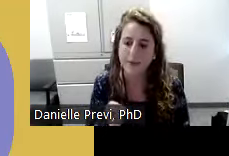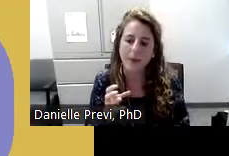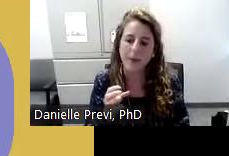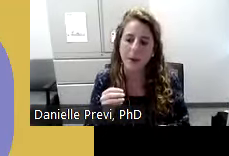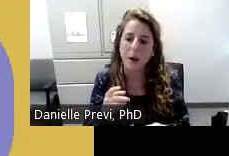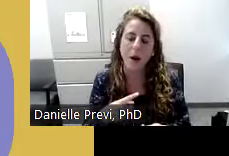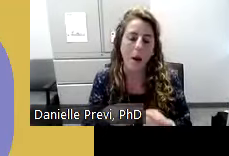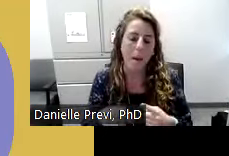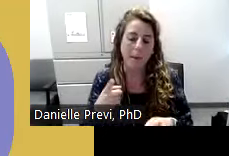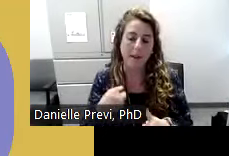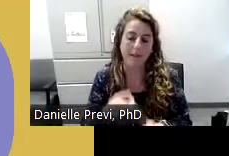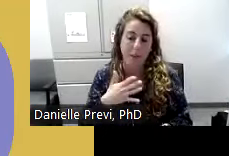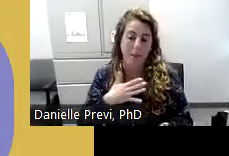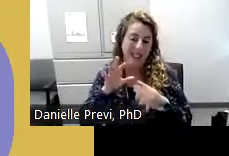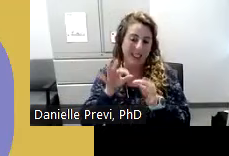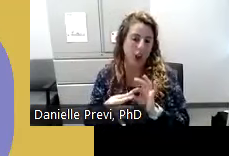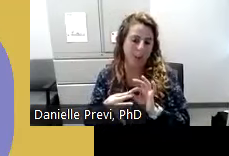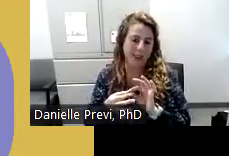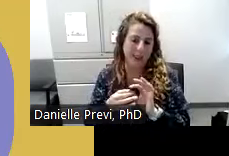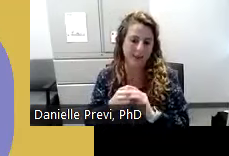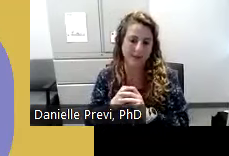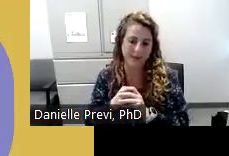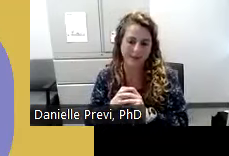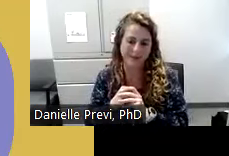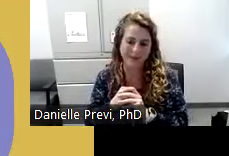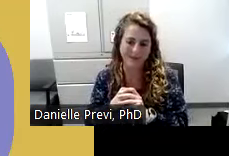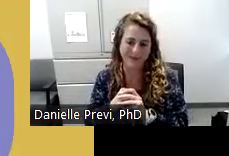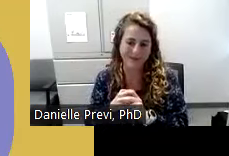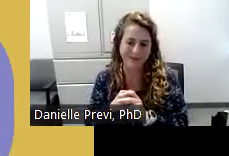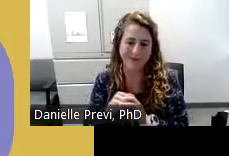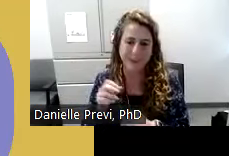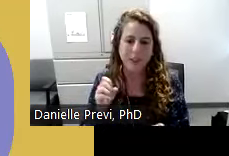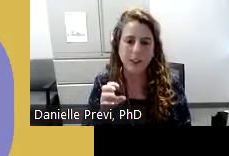recognition outcomes for those who have that greater cross modal plasticity or CMP.